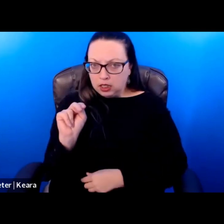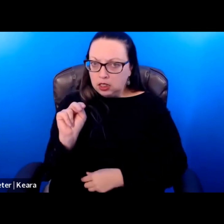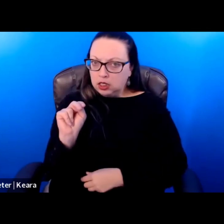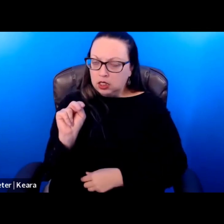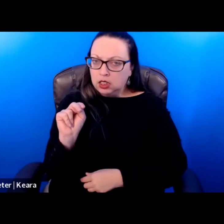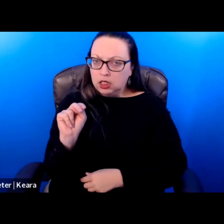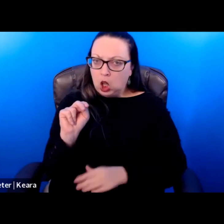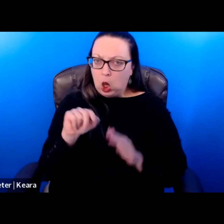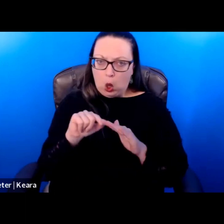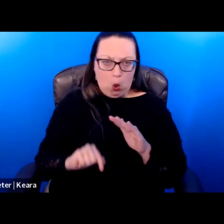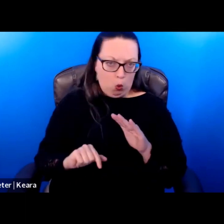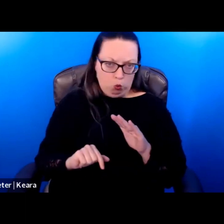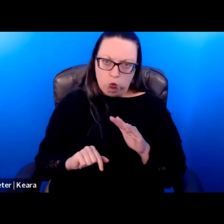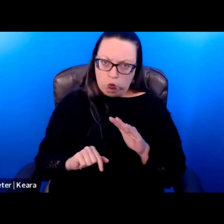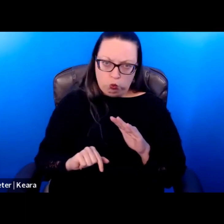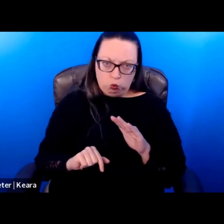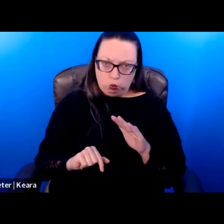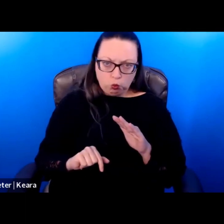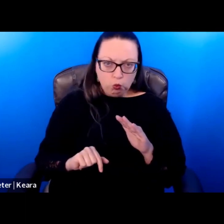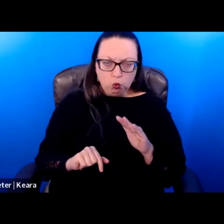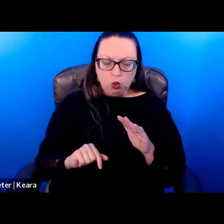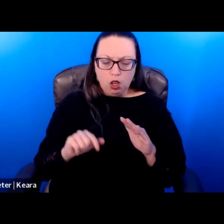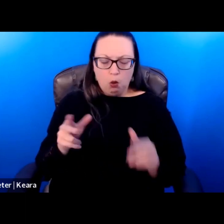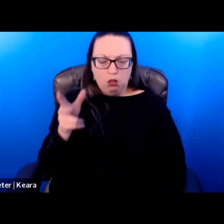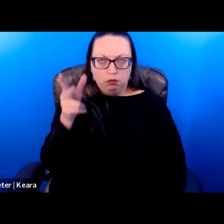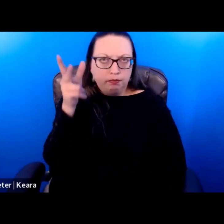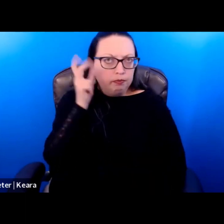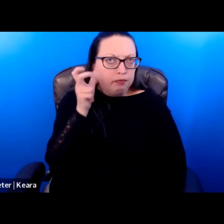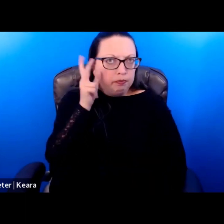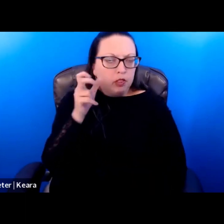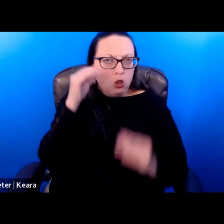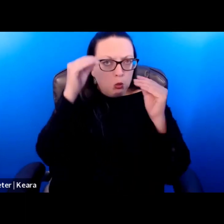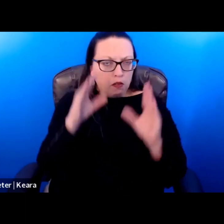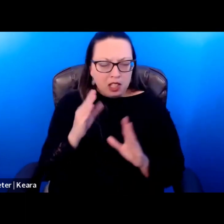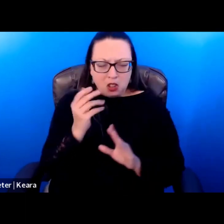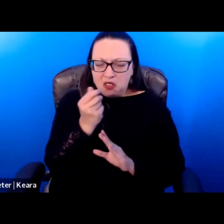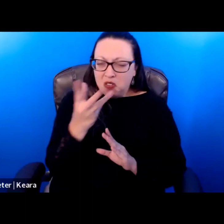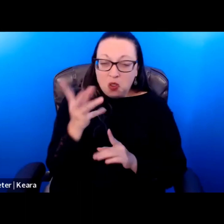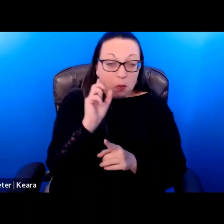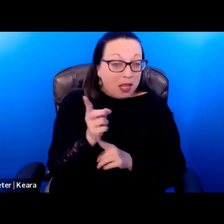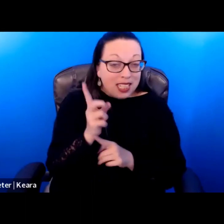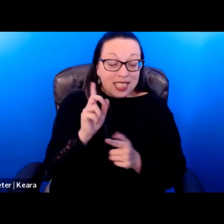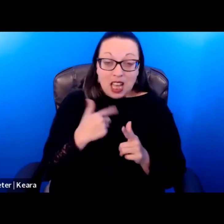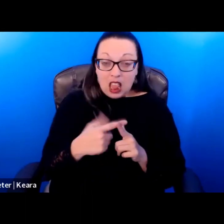low. I wish I could hear Professor listen to a professor for a few minutes, and then I'm drifting off. And then I have to